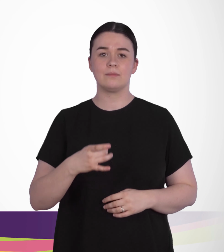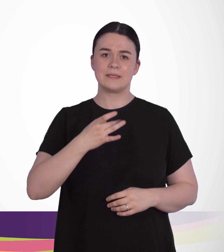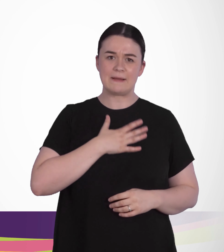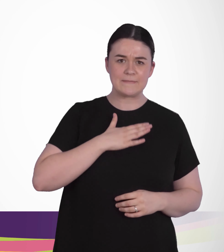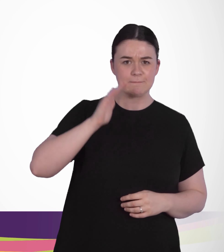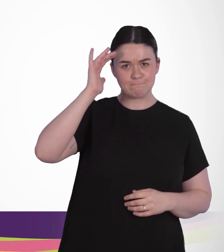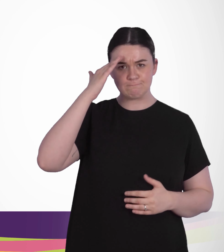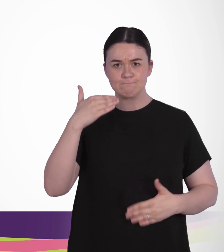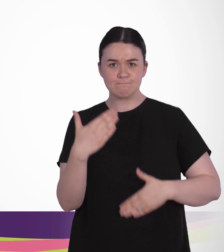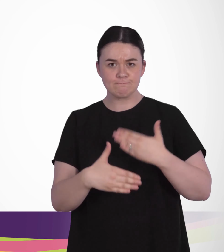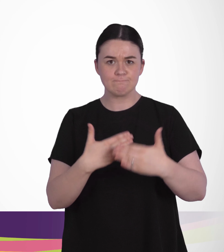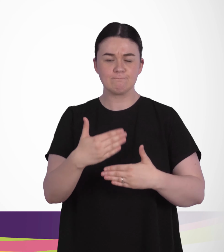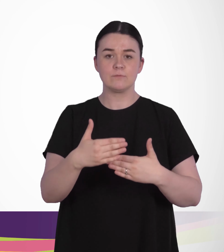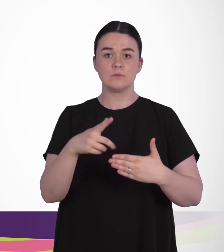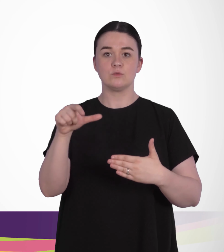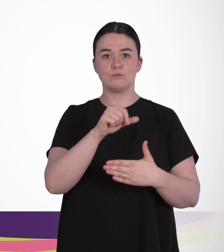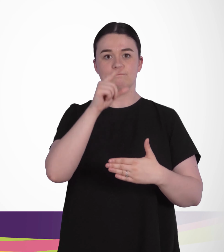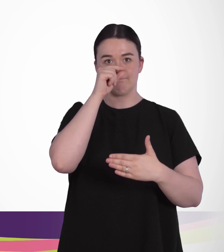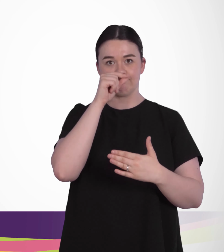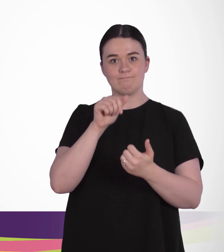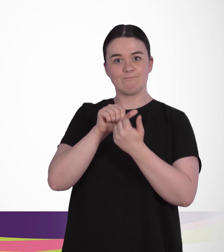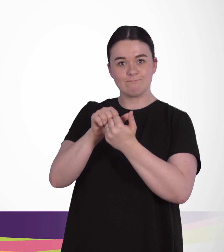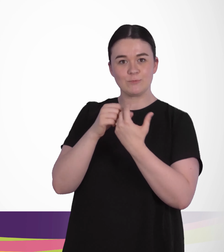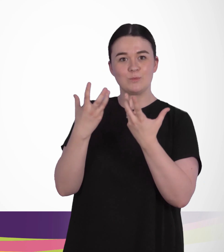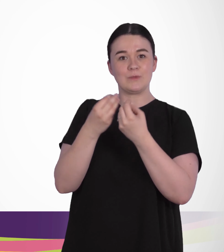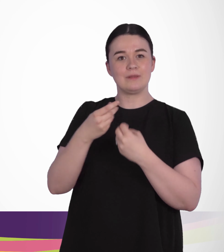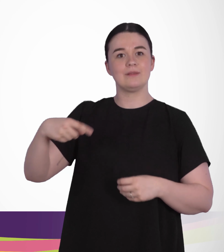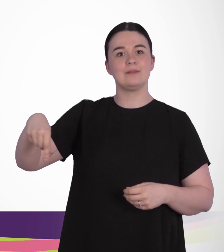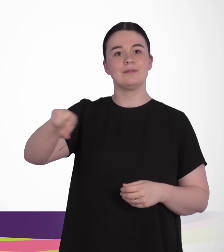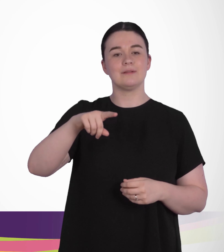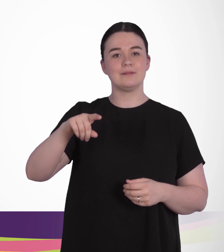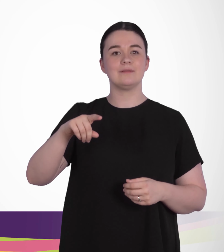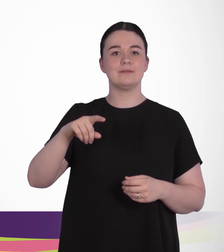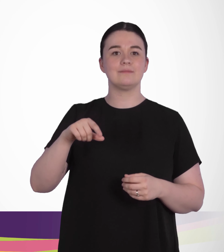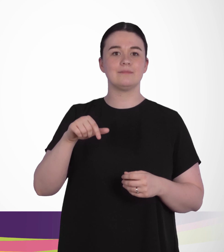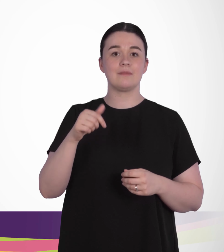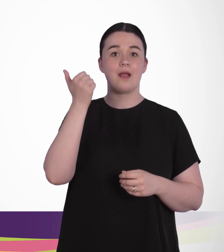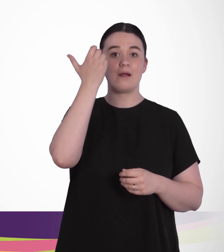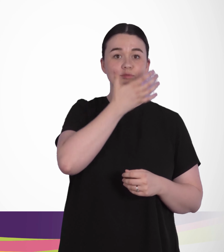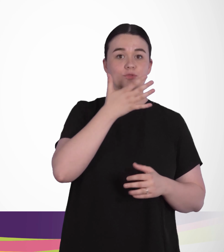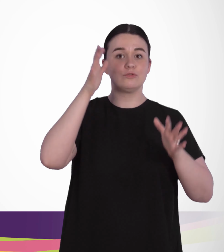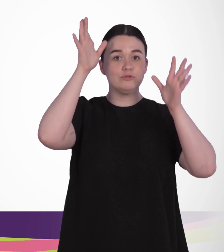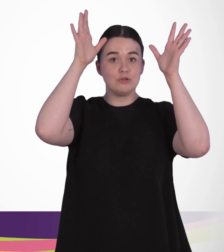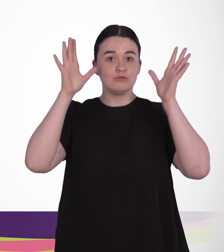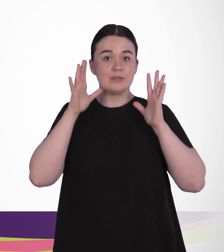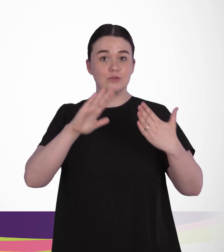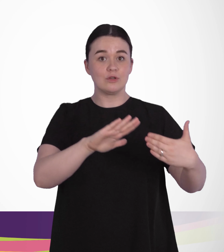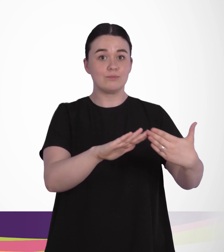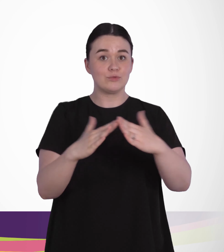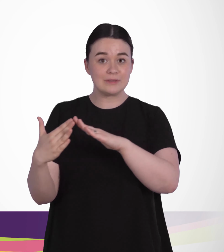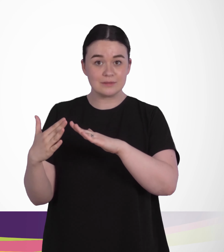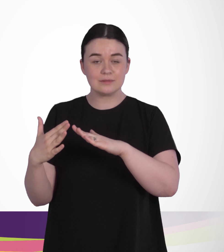Self-determination should guide work with Aboriginal and Torres Strait Islander communities